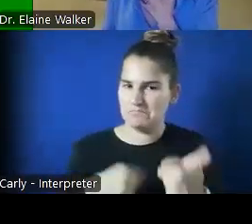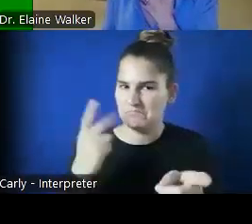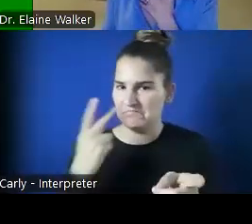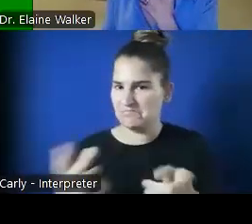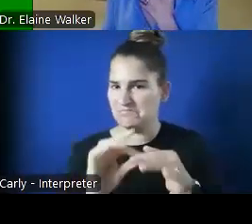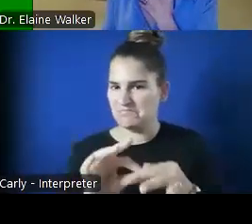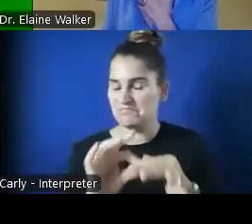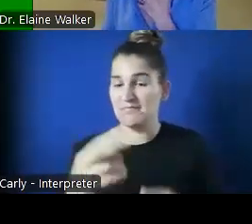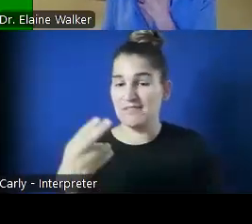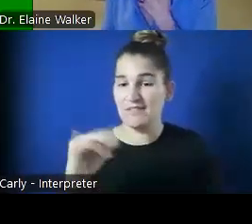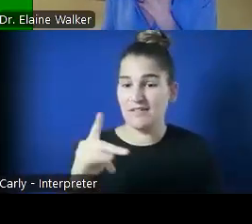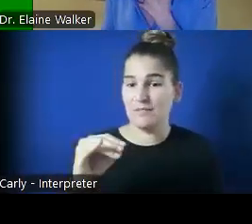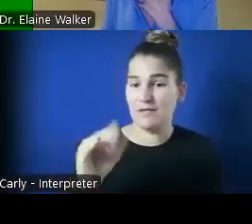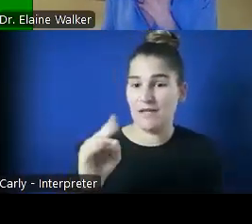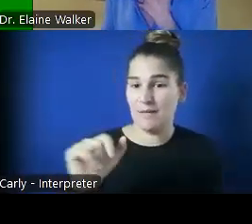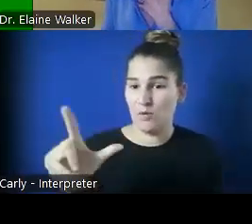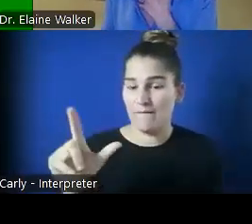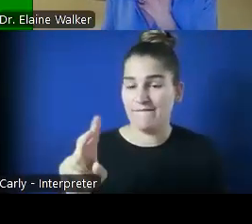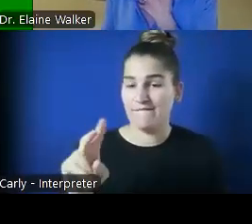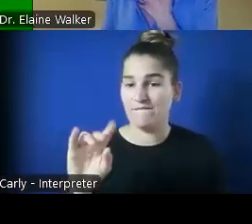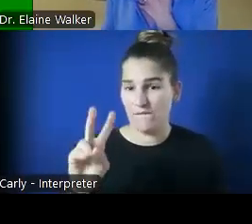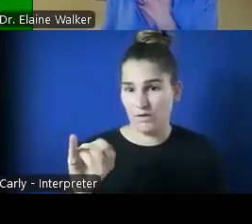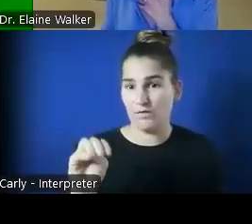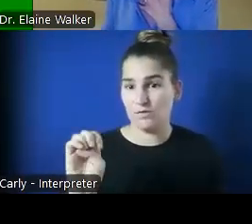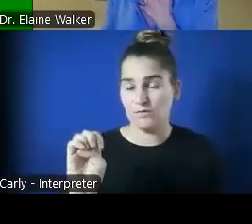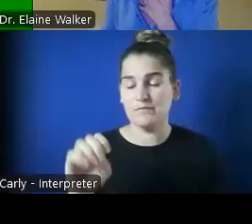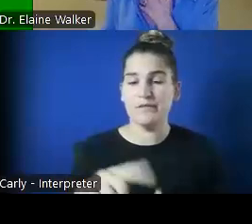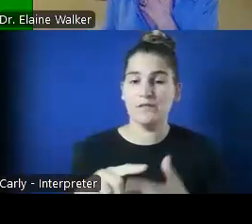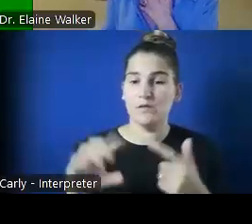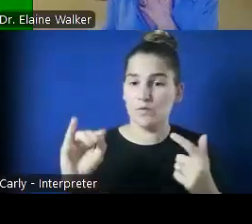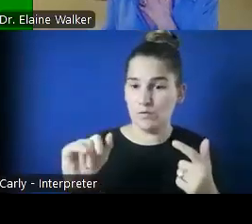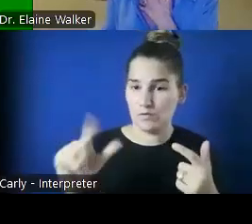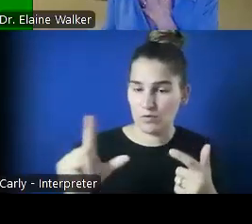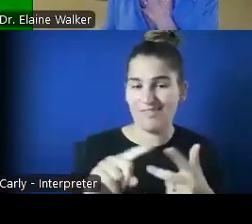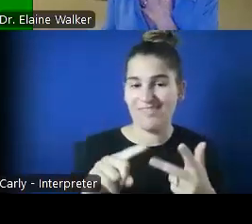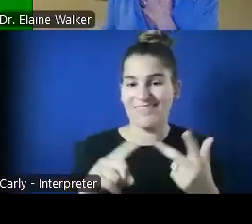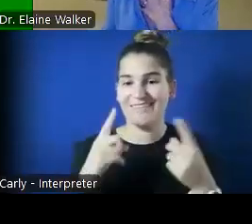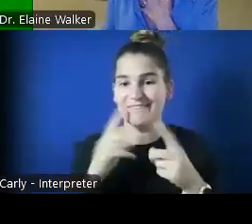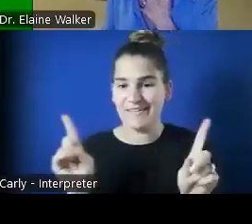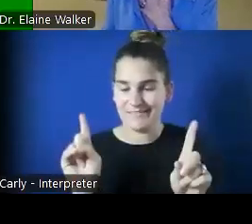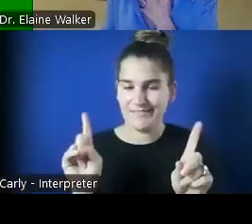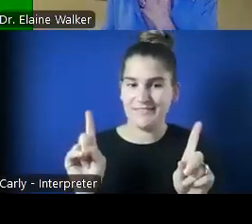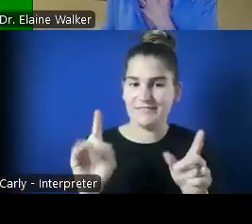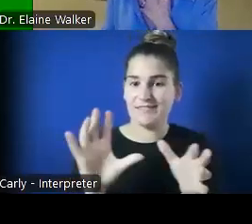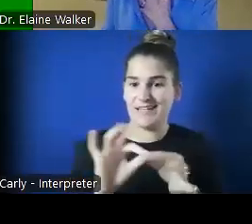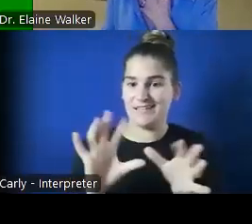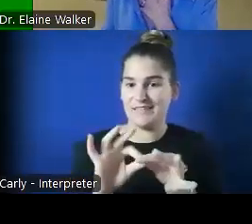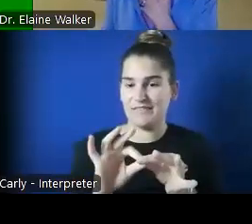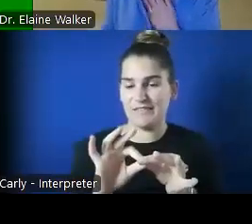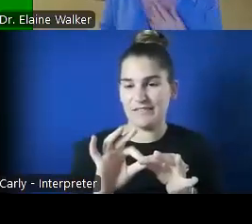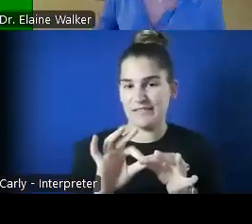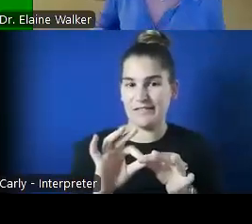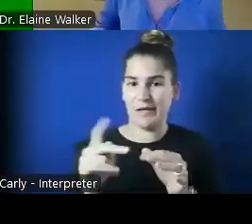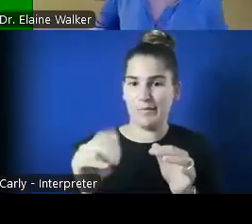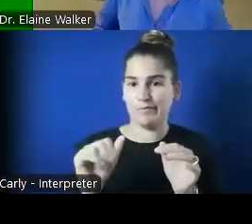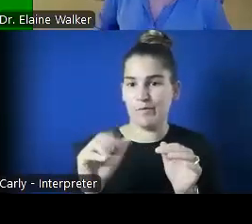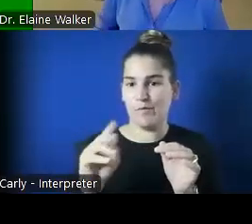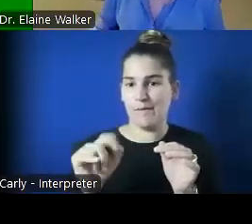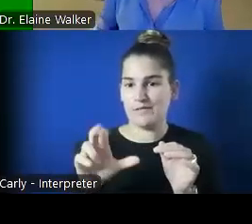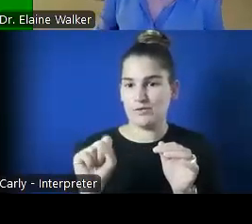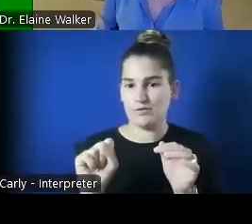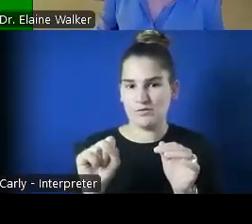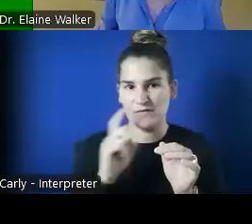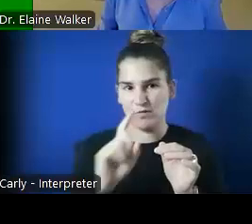hippocampal volume um cortisol and effective connectivity parameters on fmri um what we find